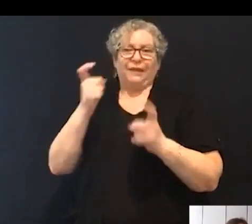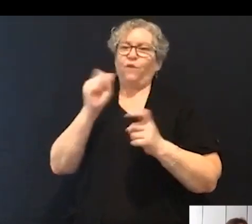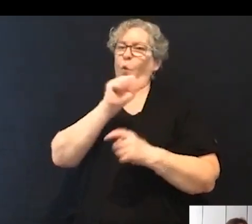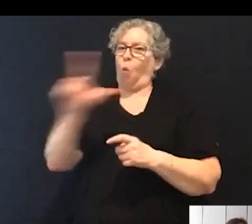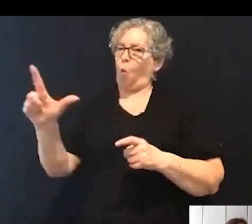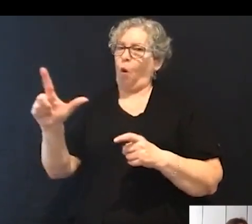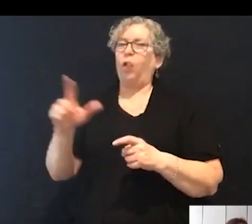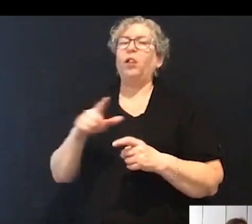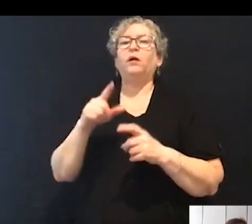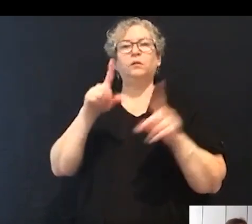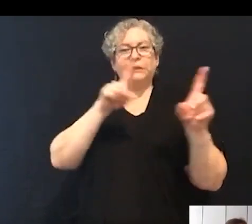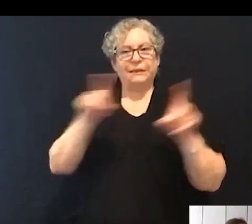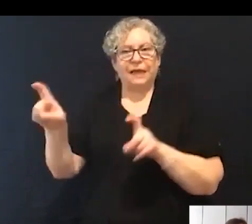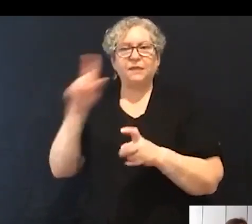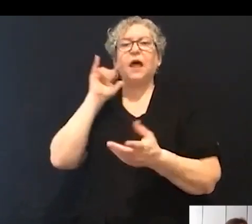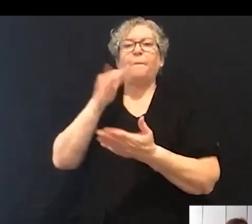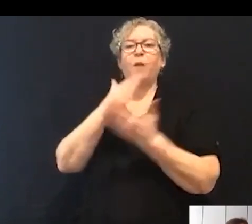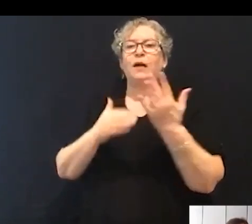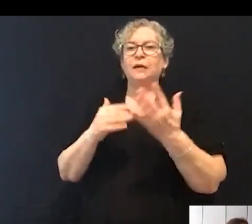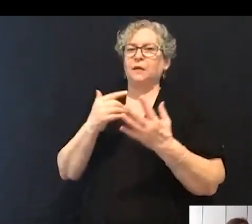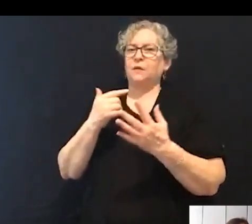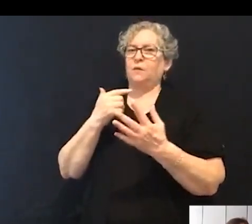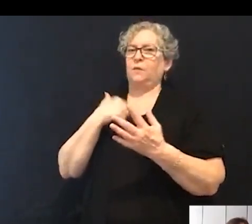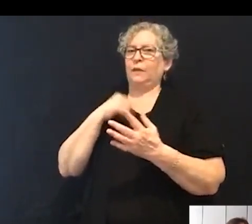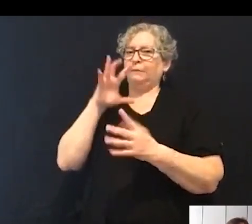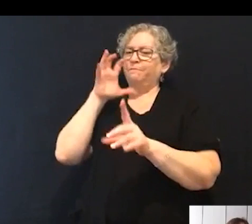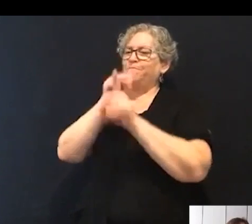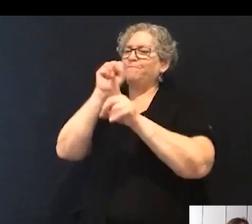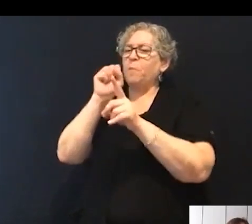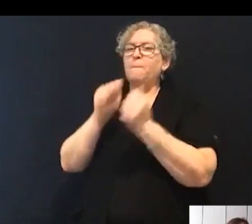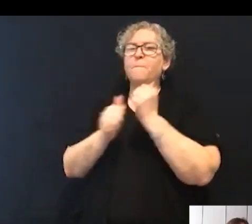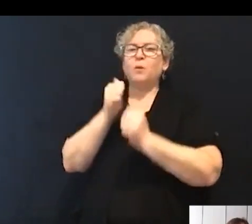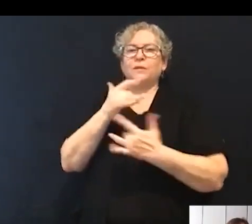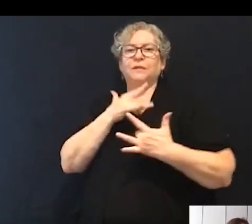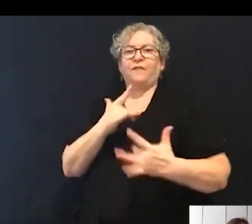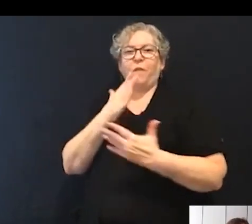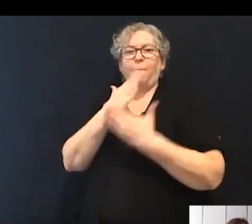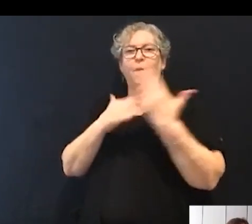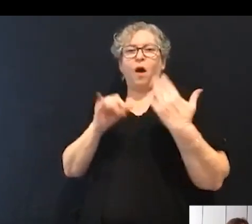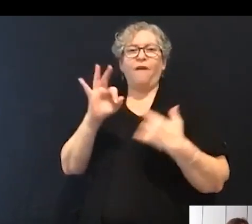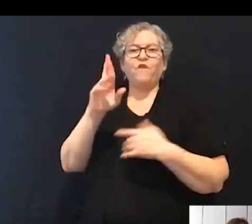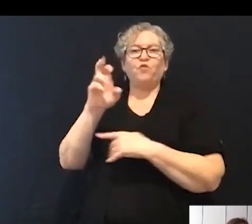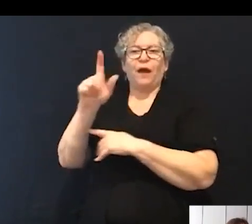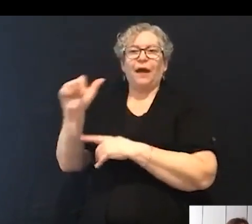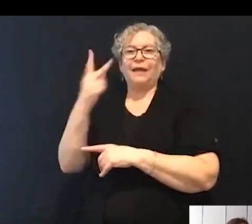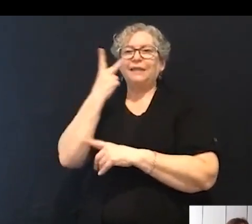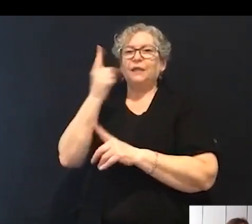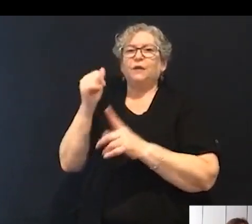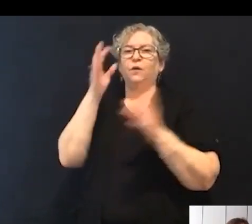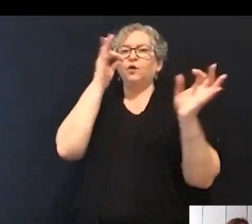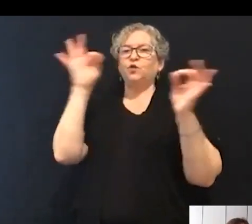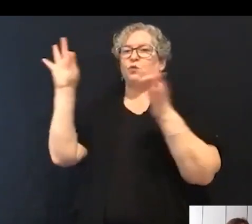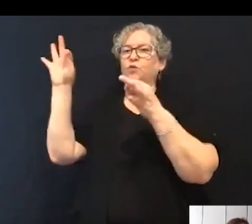of the most sensitive part of the retina. And this test showed a directional improvement in the treatment group.